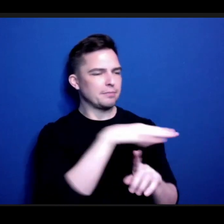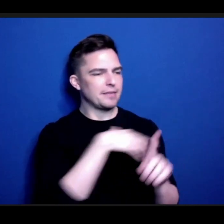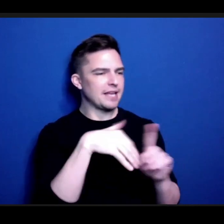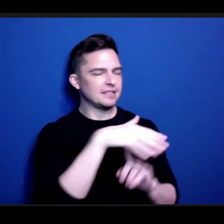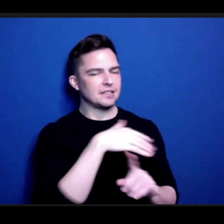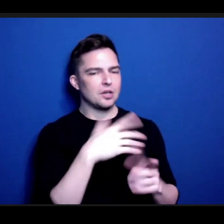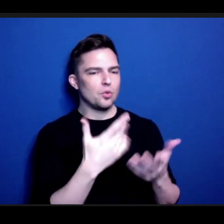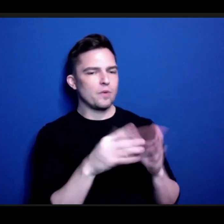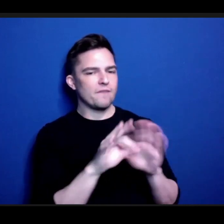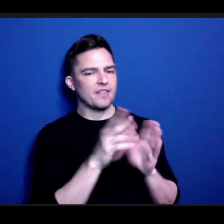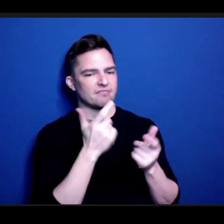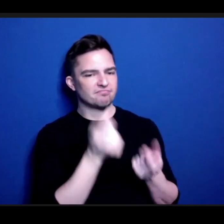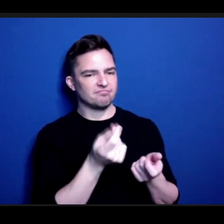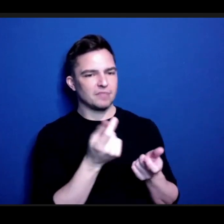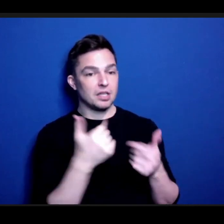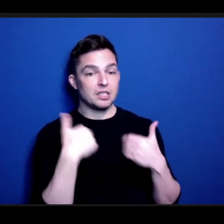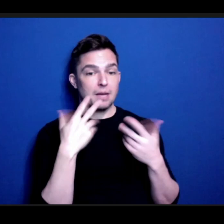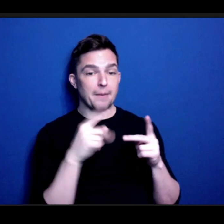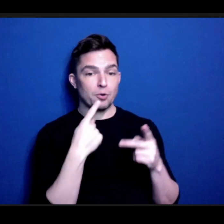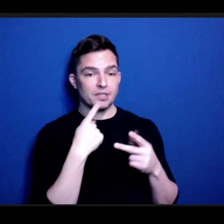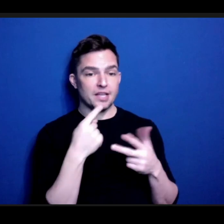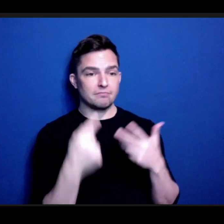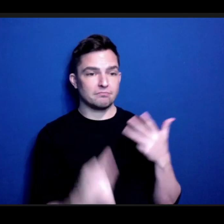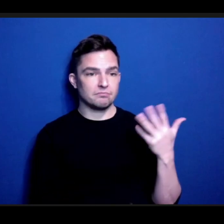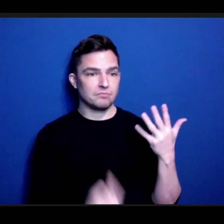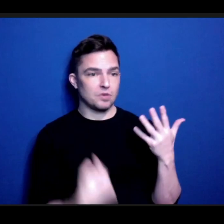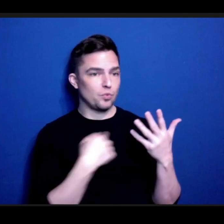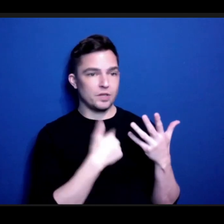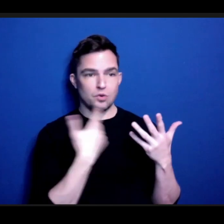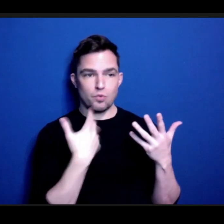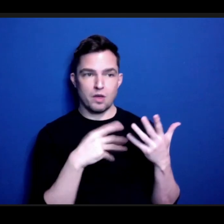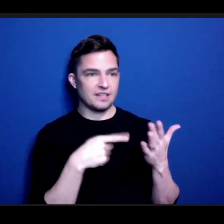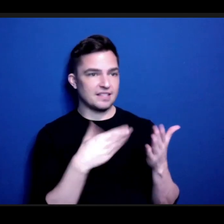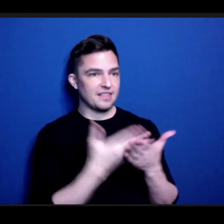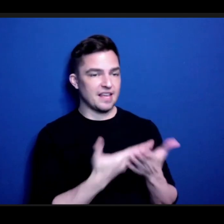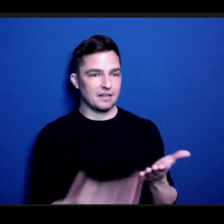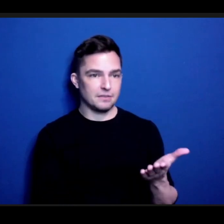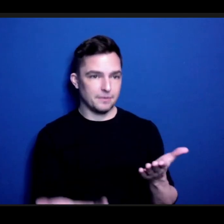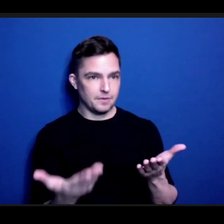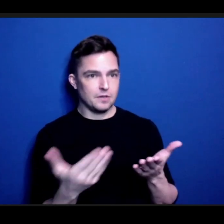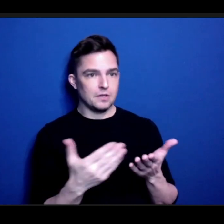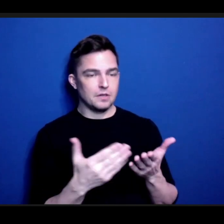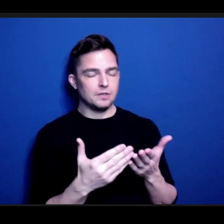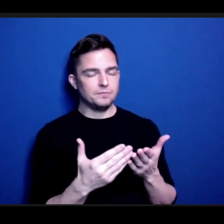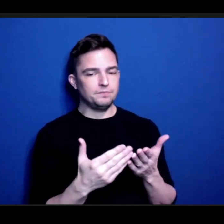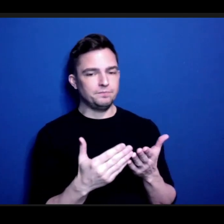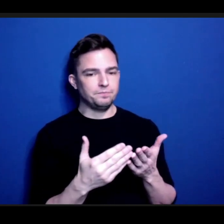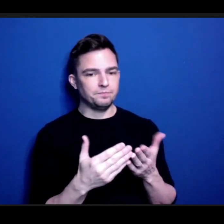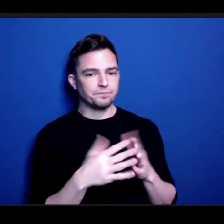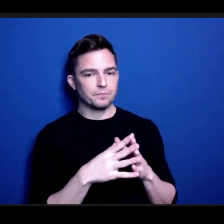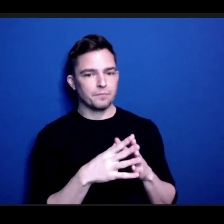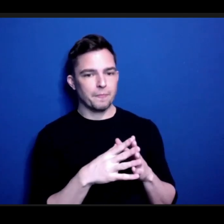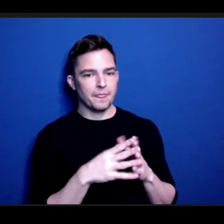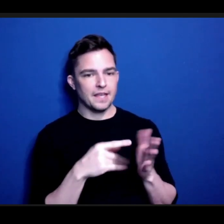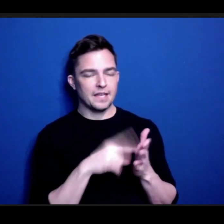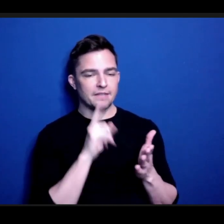Like young people are saying, we don't want this thing. It is, you know, it's very uncomfortable.